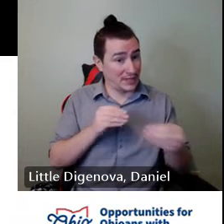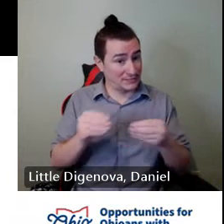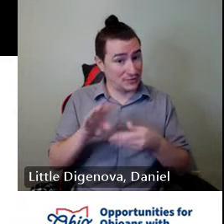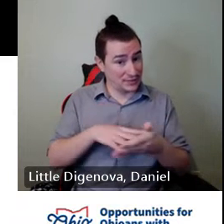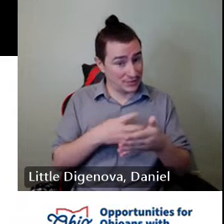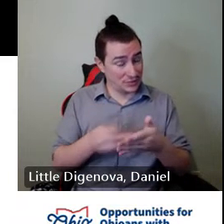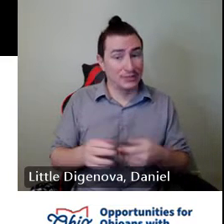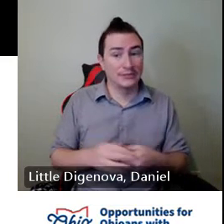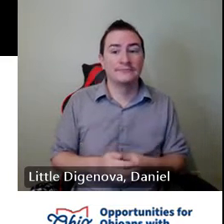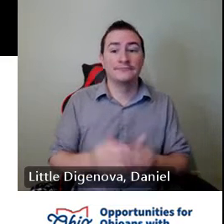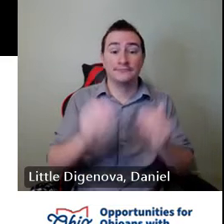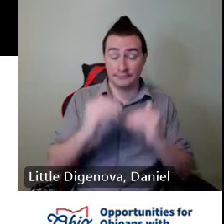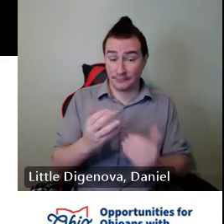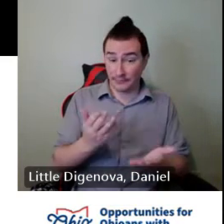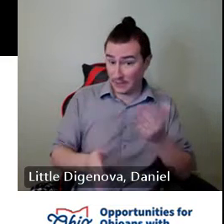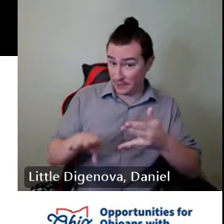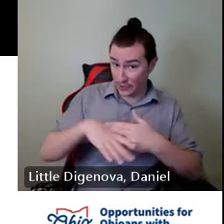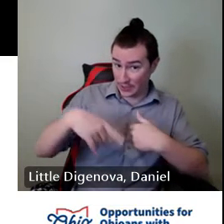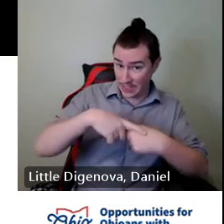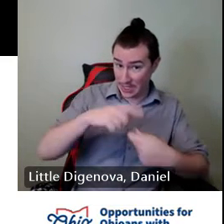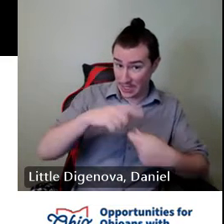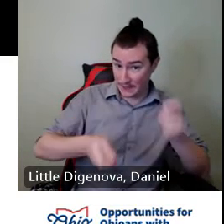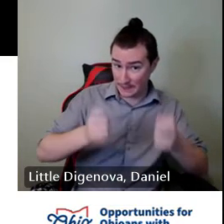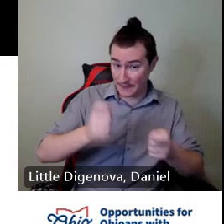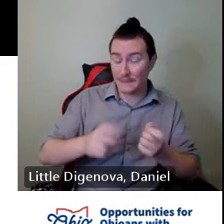So, the person has time to step away from work tasks,